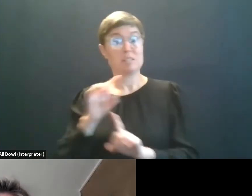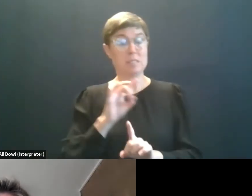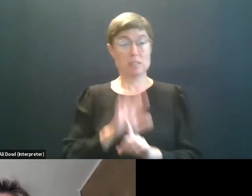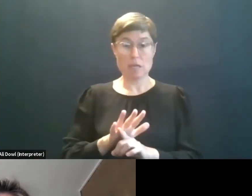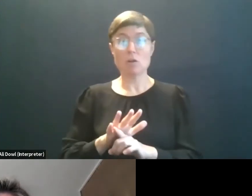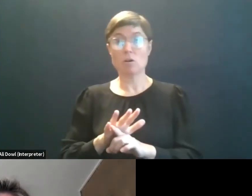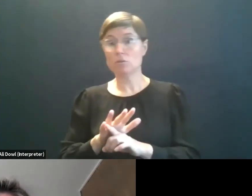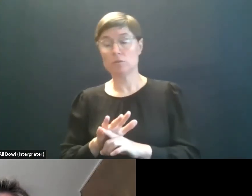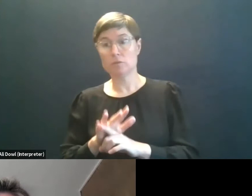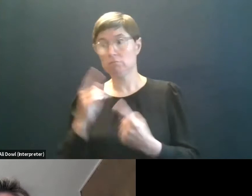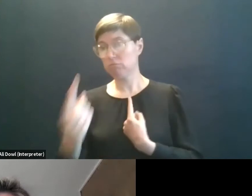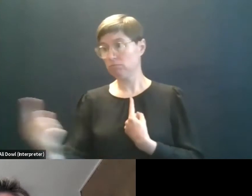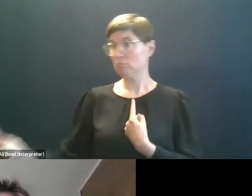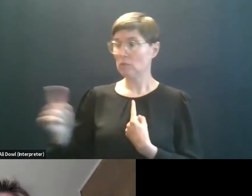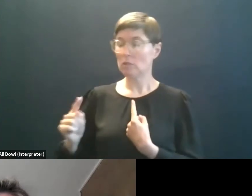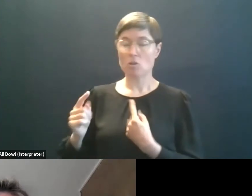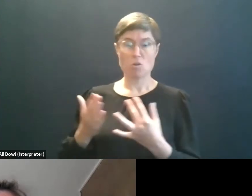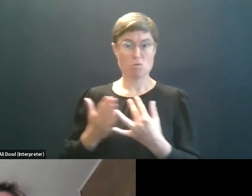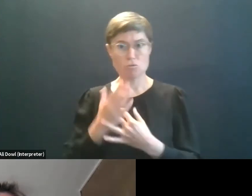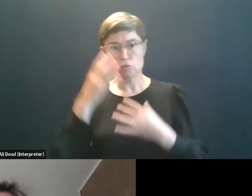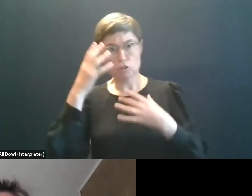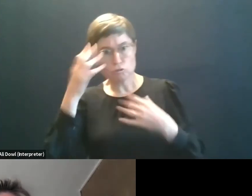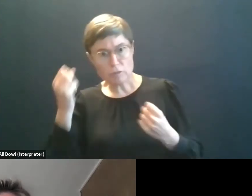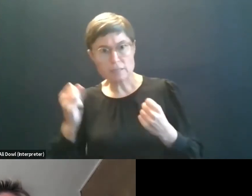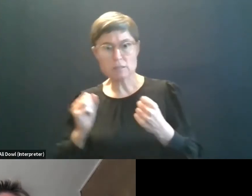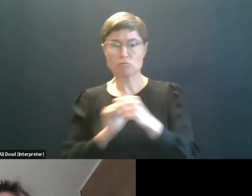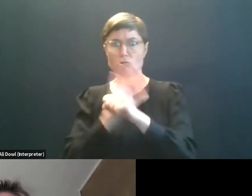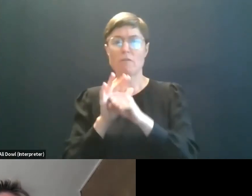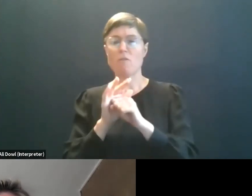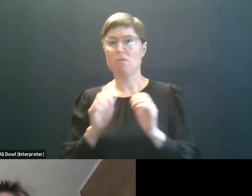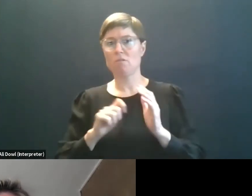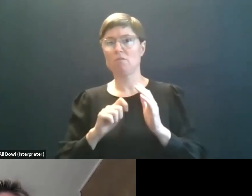expressing - experiencing all the stresses and strains of lockdown. So to give you a